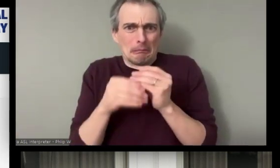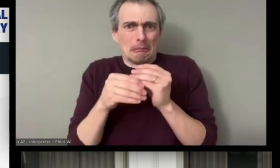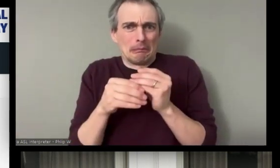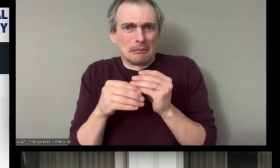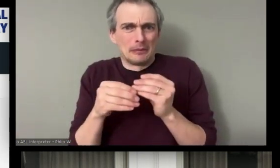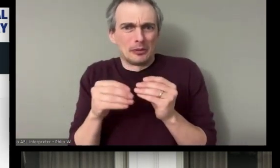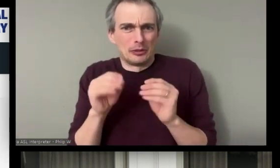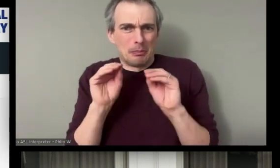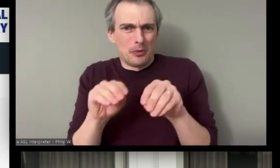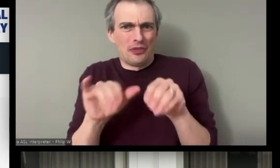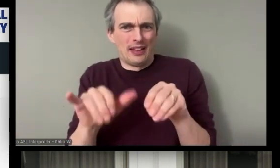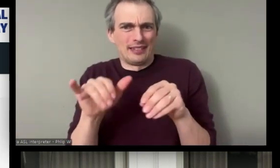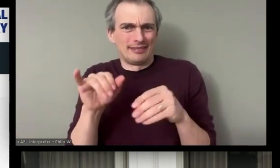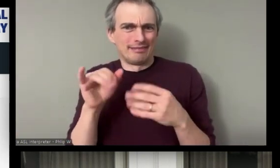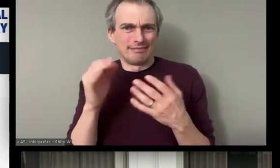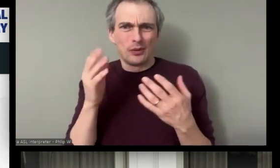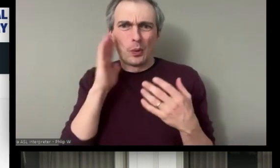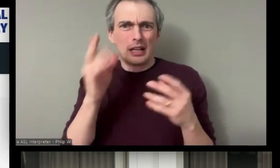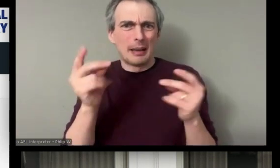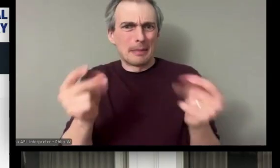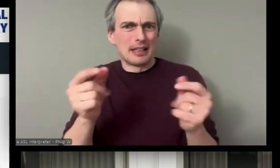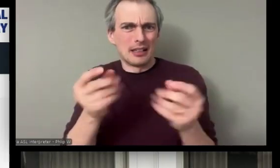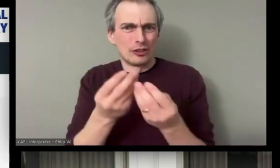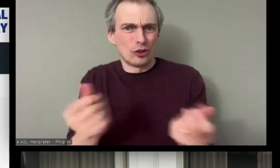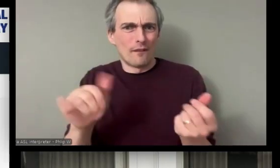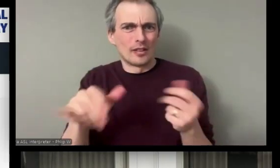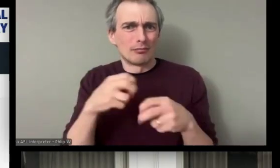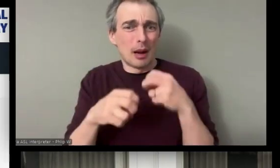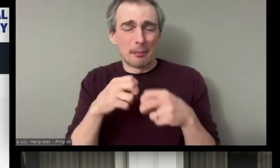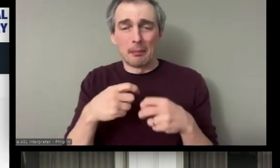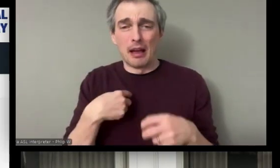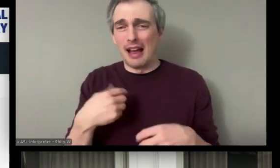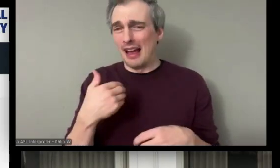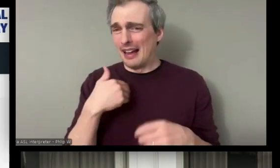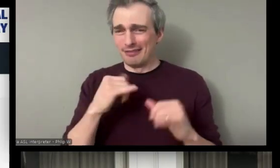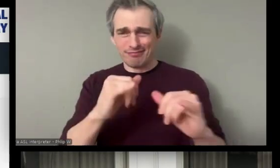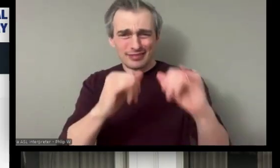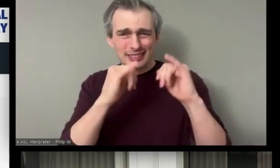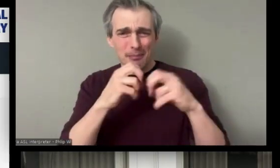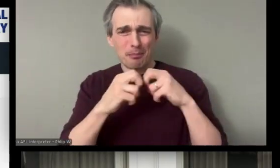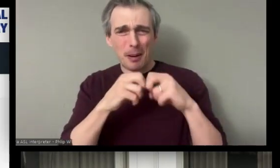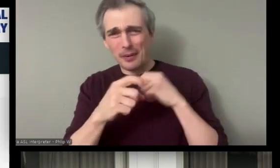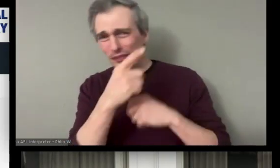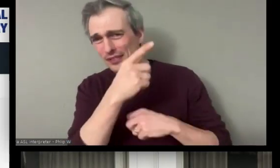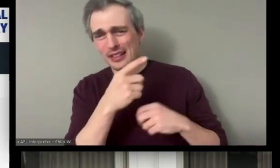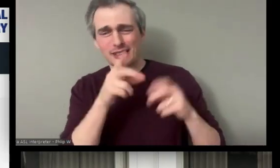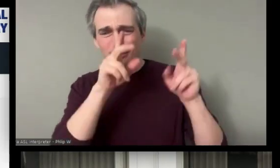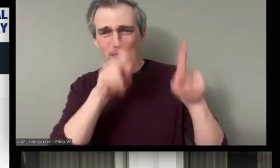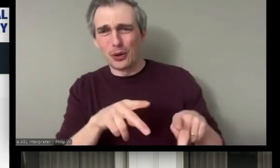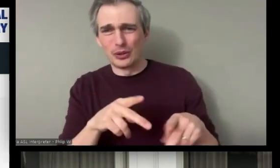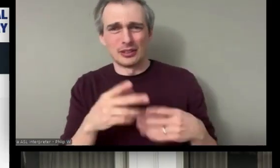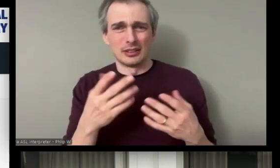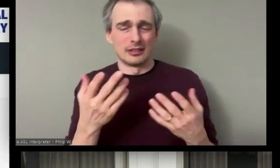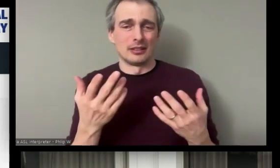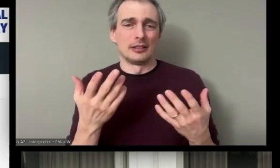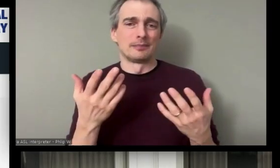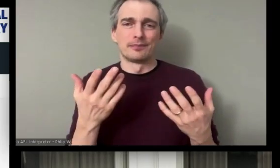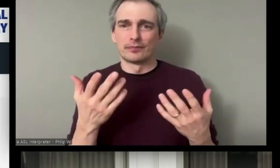Because I basically had the same problem as well as this person. I would say... You know... You've just really got to listen to the instructions of how to use the screen reader.